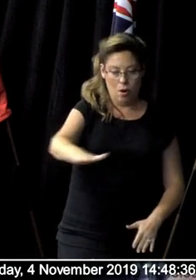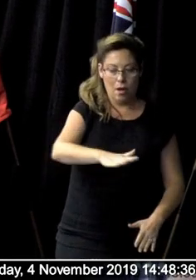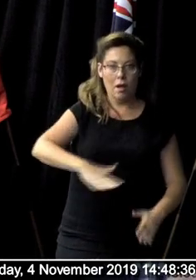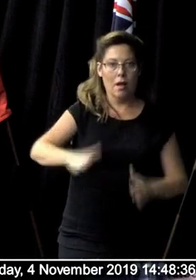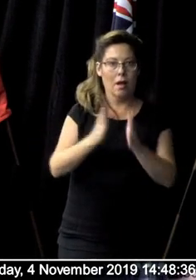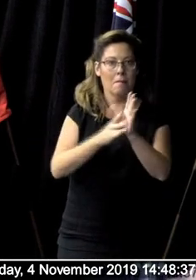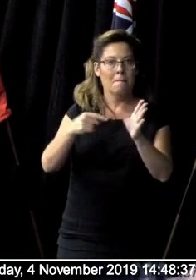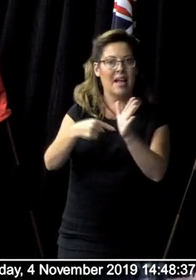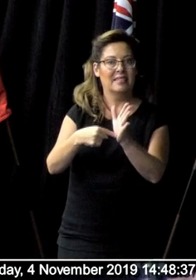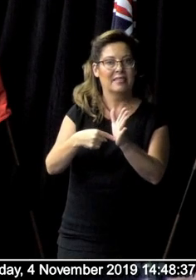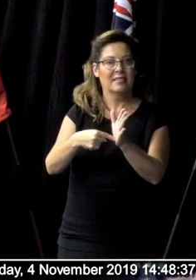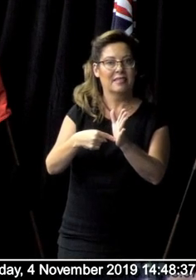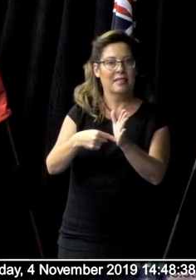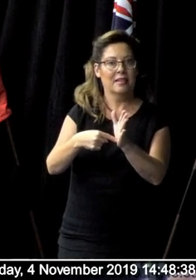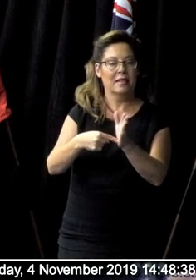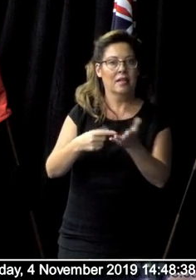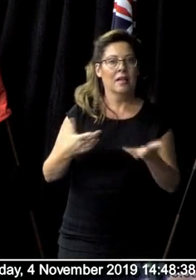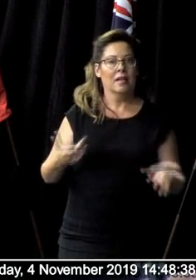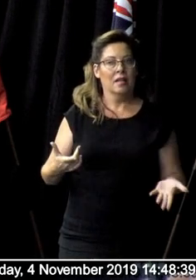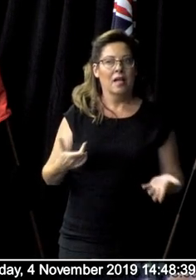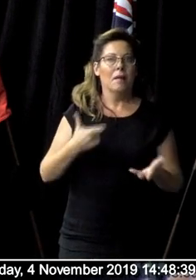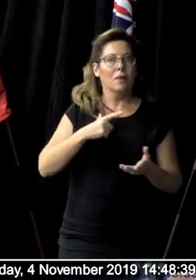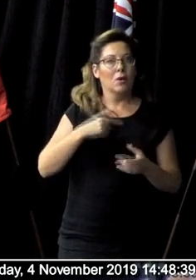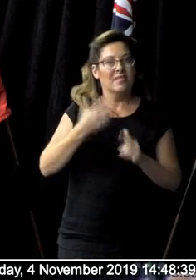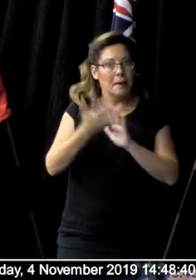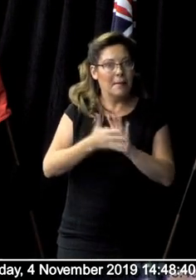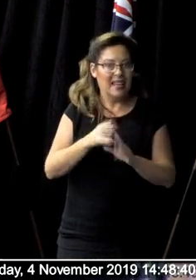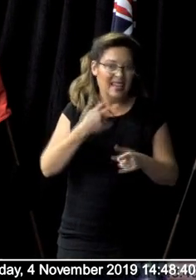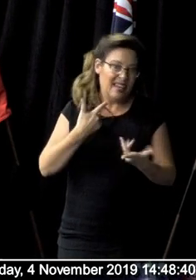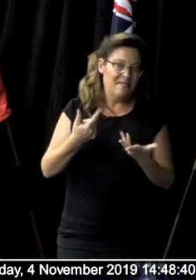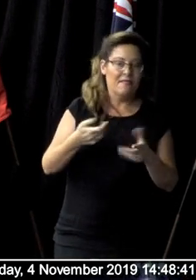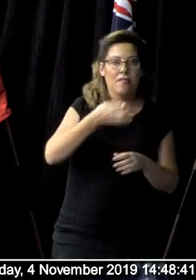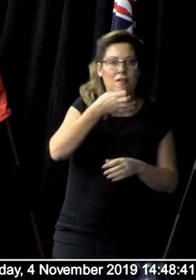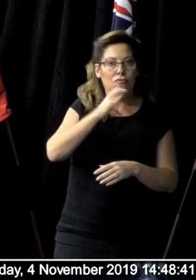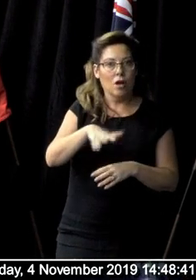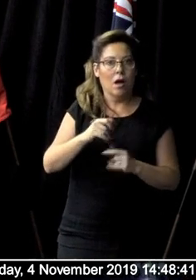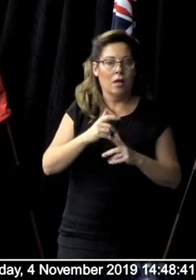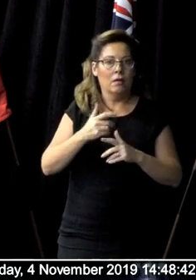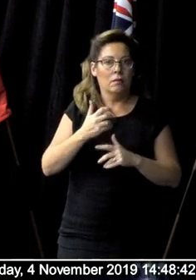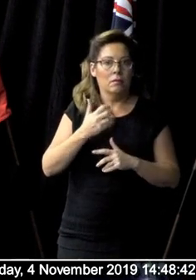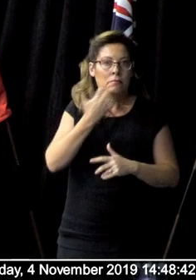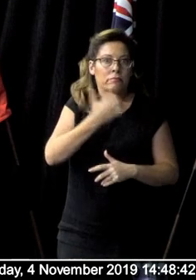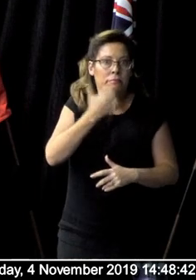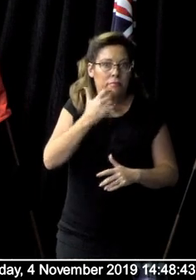which was a way that if that child had a toileting accident it would not hurt the carpet but... Sorry, did you say..